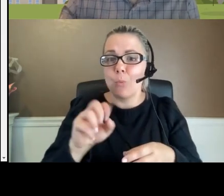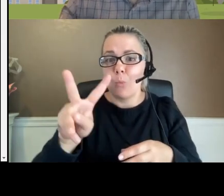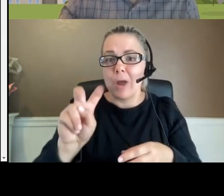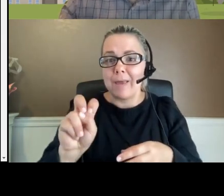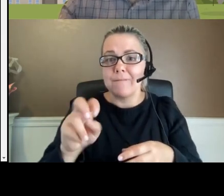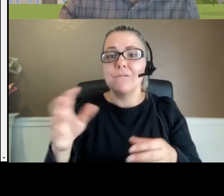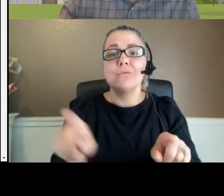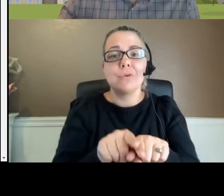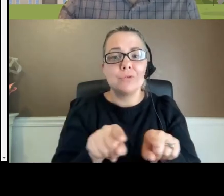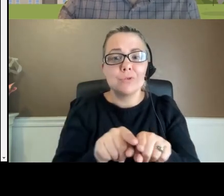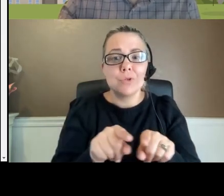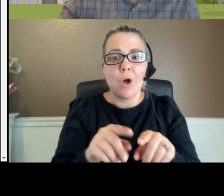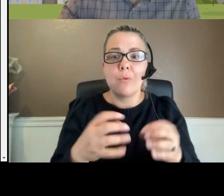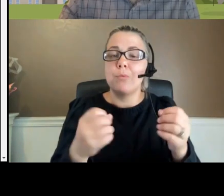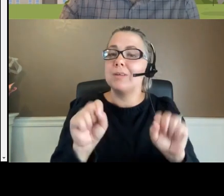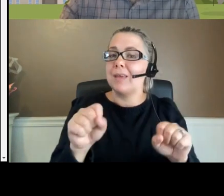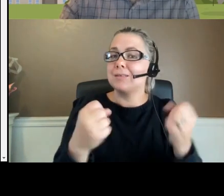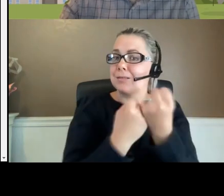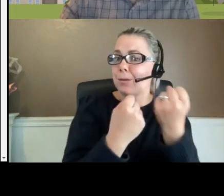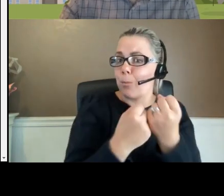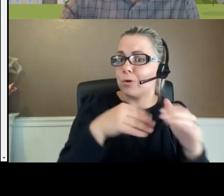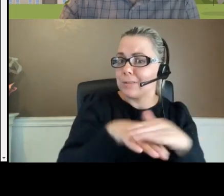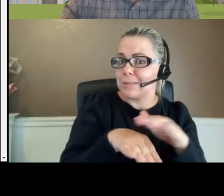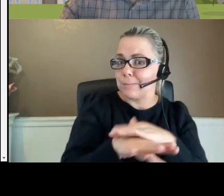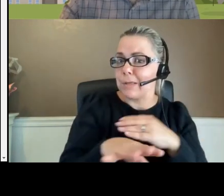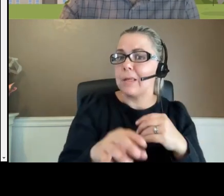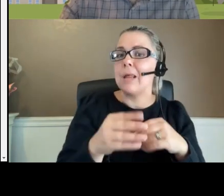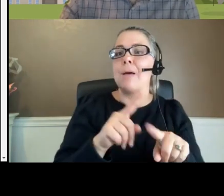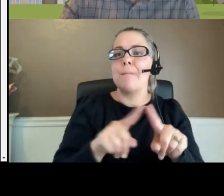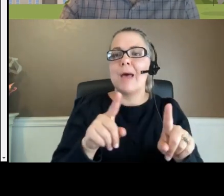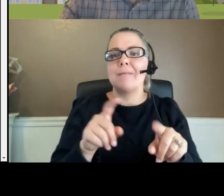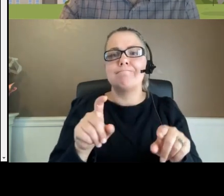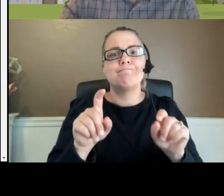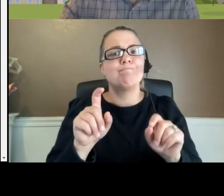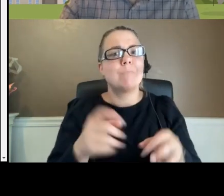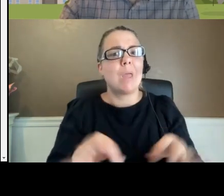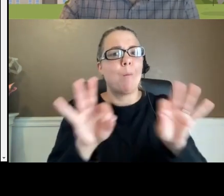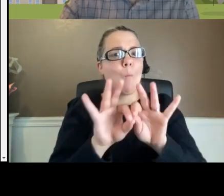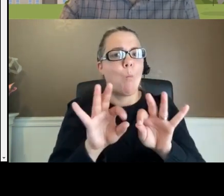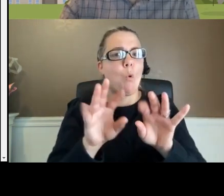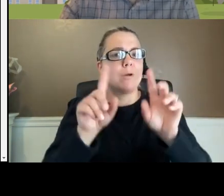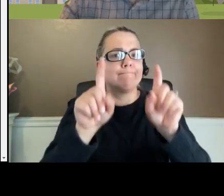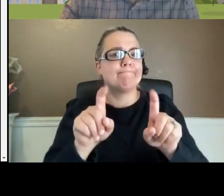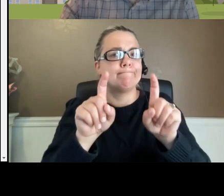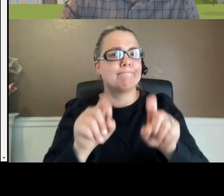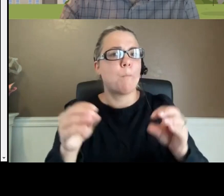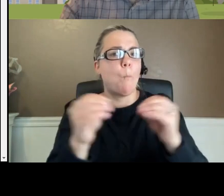it's still important that you go in and do some additional testing and look at it in more more